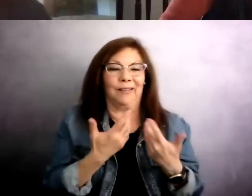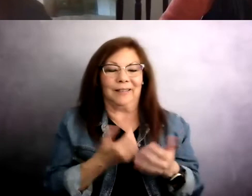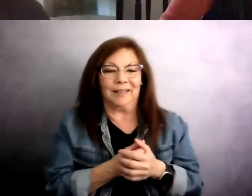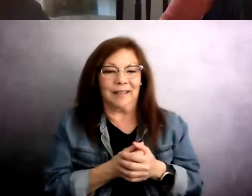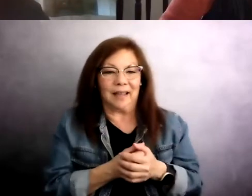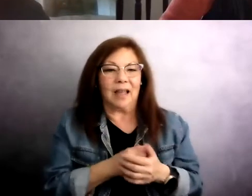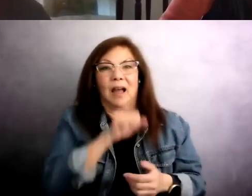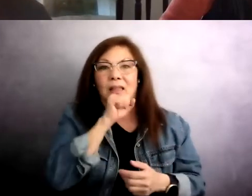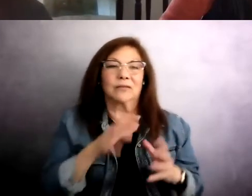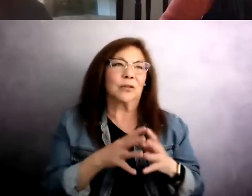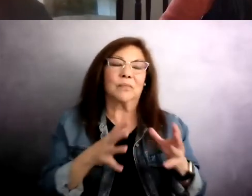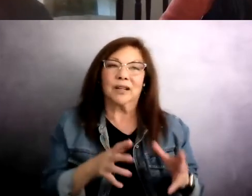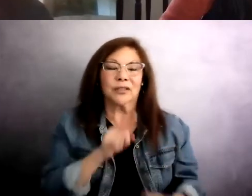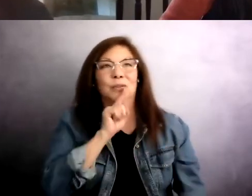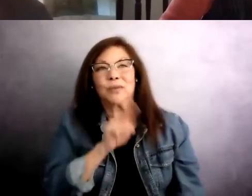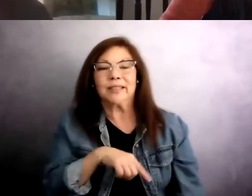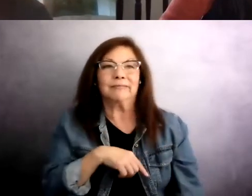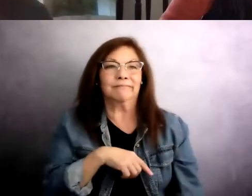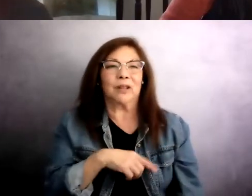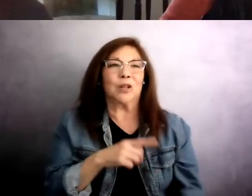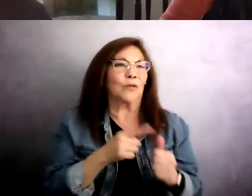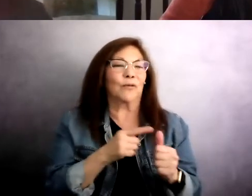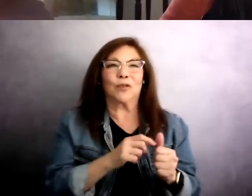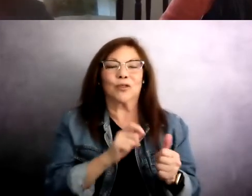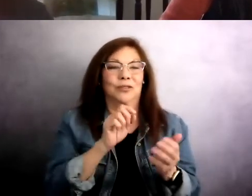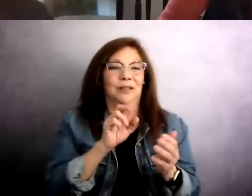so much. That is the first novel that I've ever written, and I can't wait for everyone